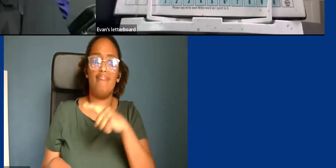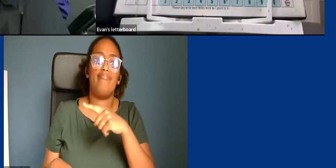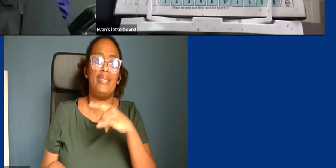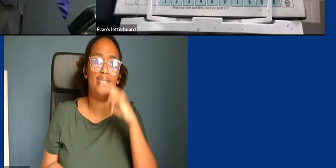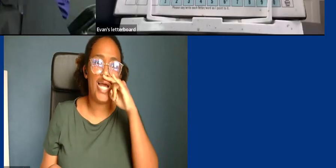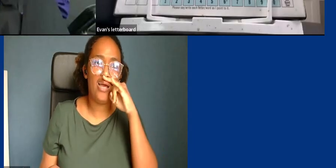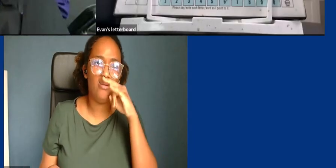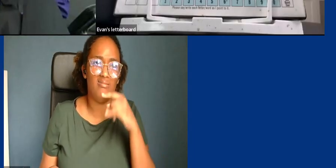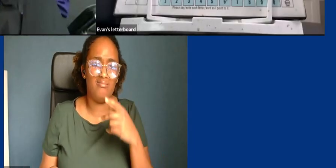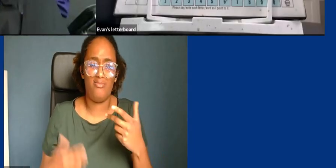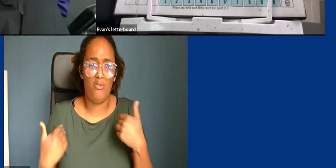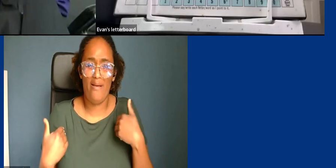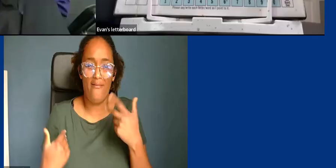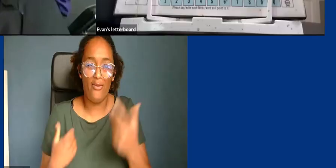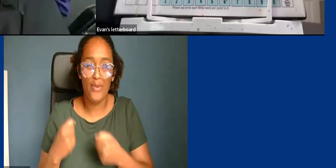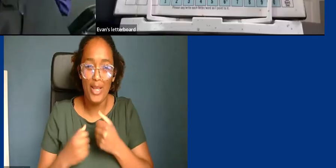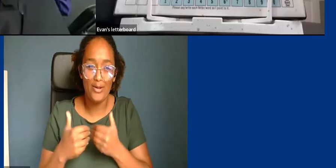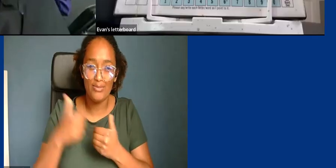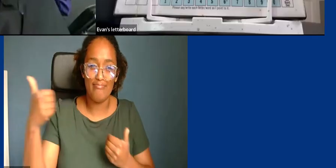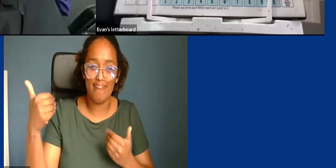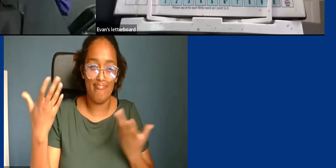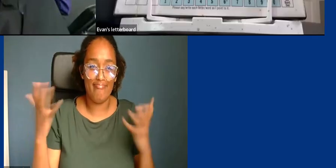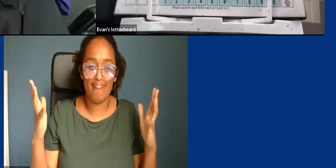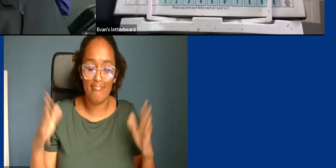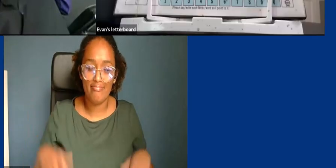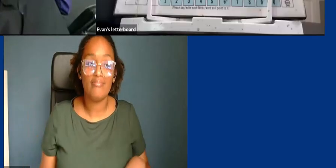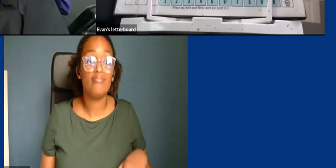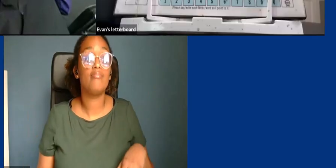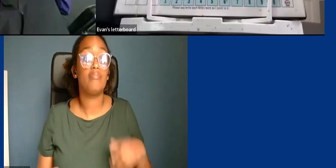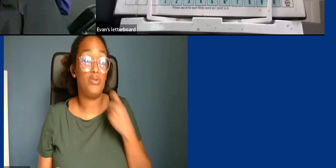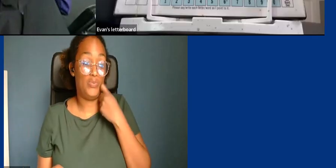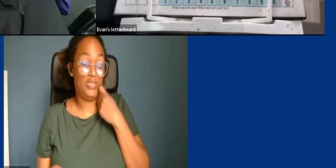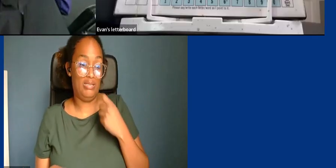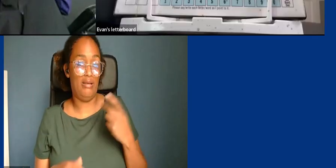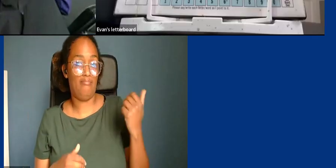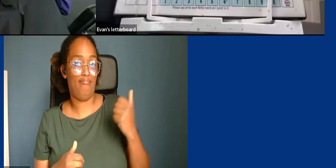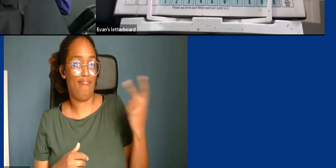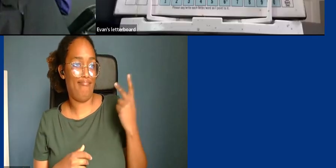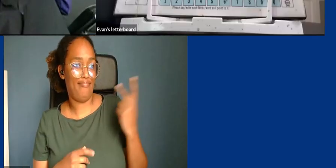Very recently, my aide and I went out to deposit a check in my bank account.